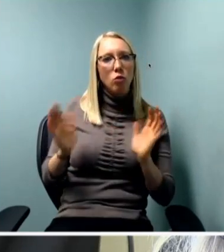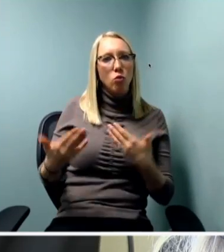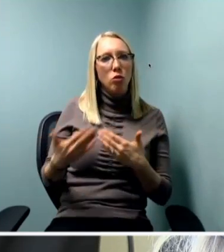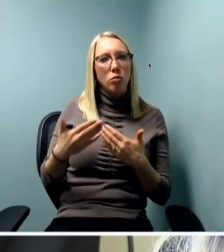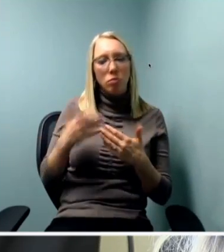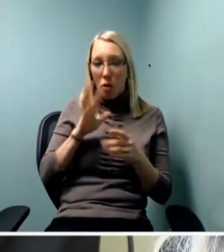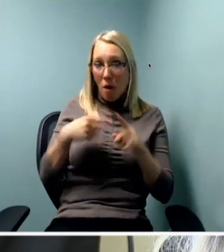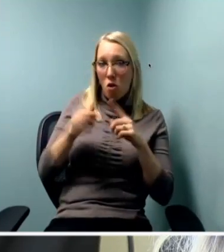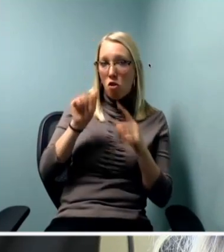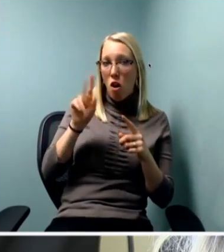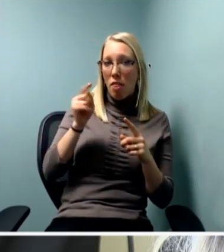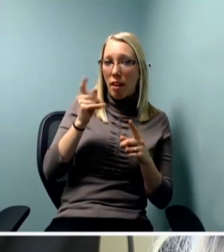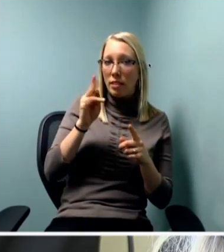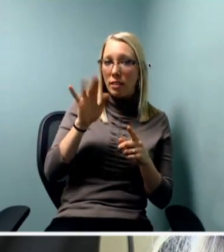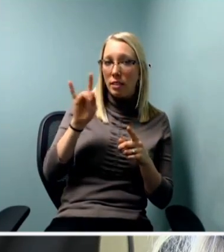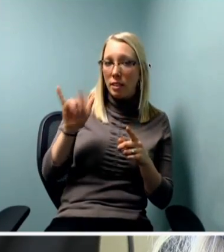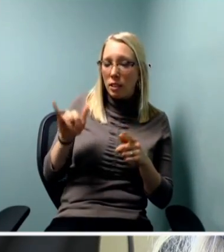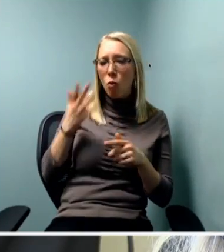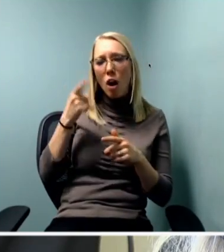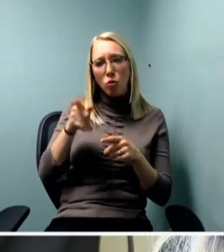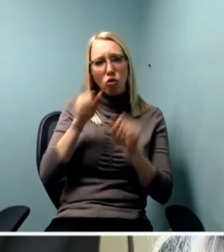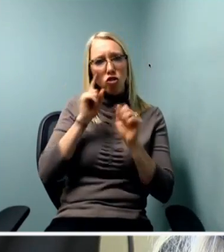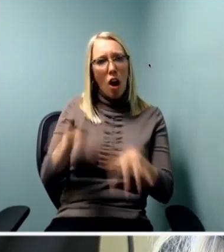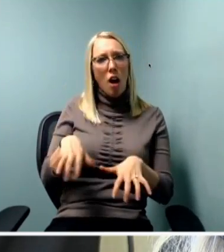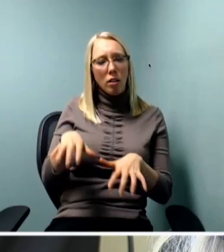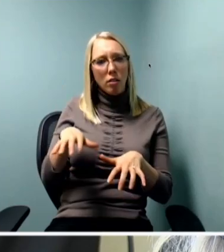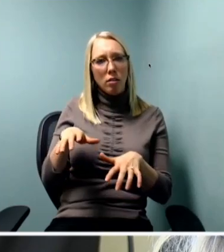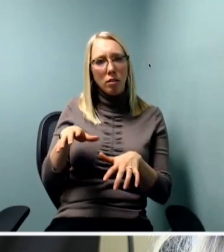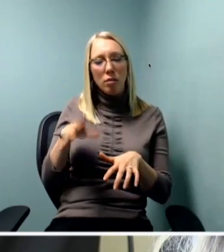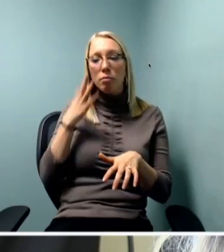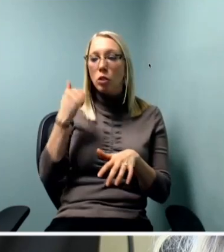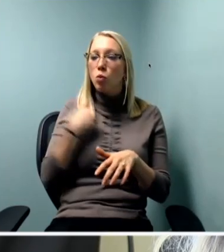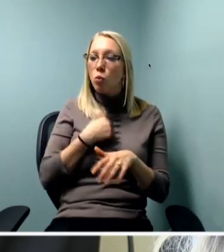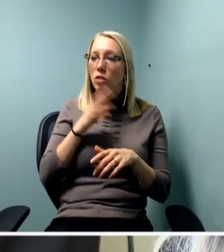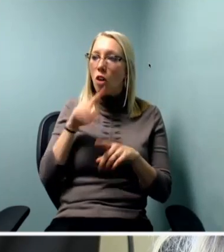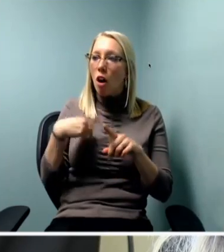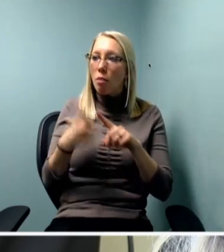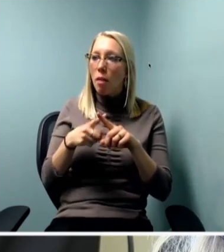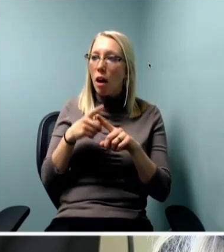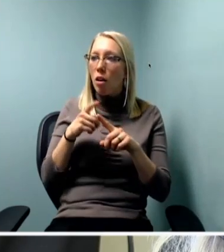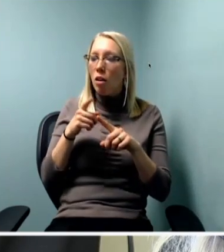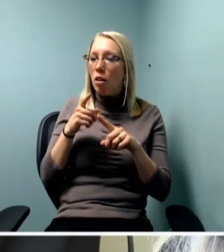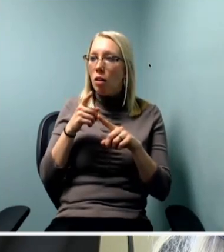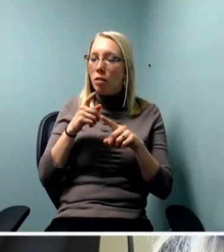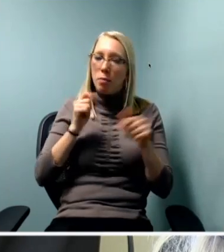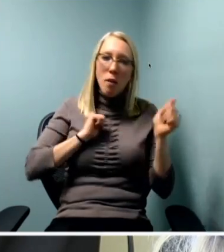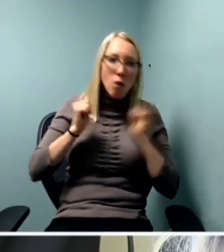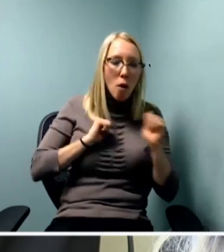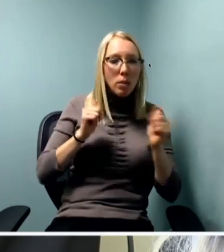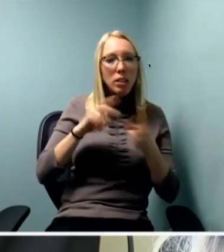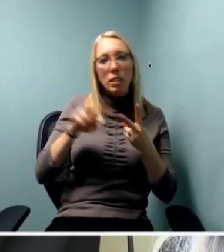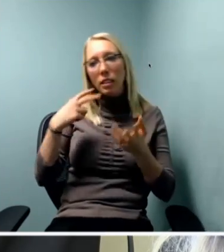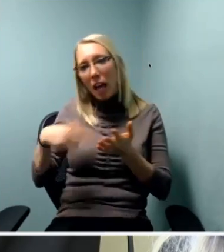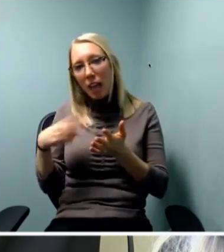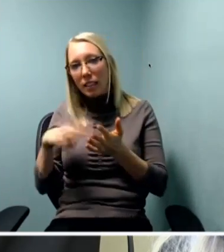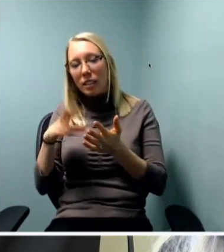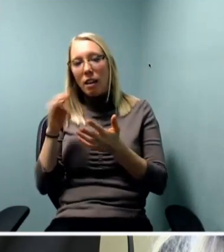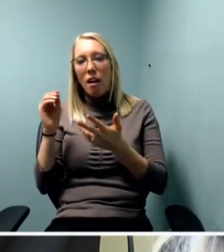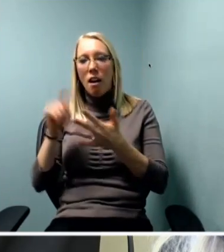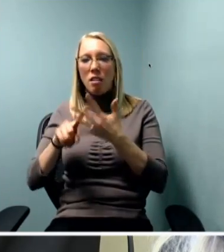As much as we're talking about coming to dance, coming to performance or coming to casting, people come with a history already.